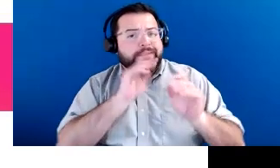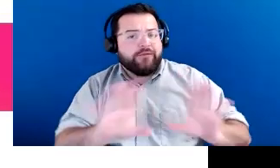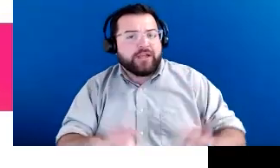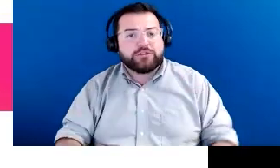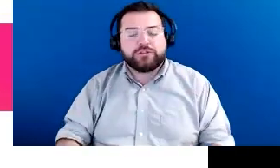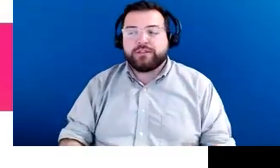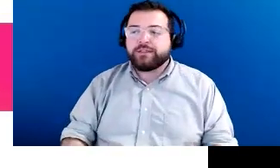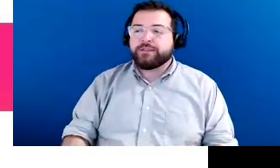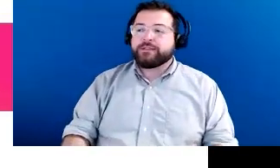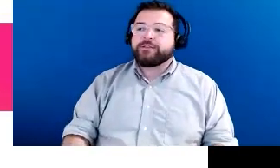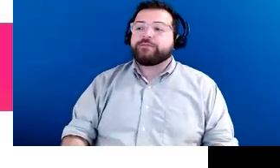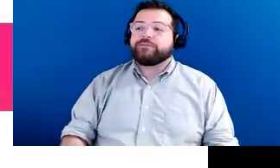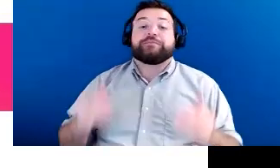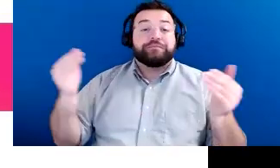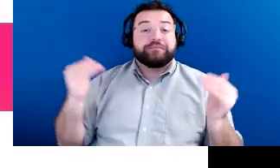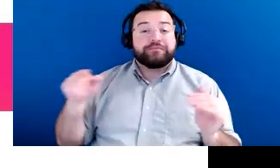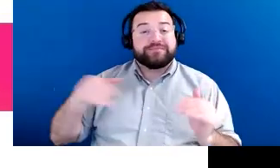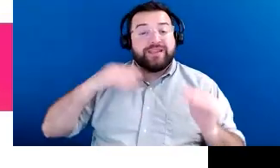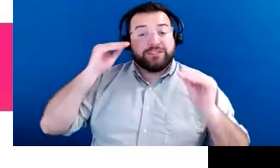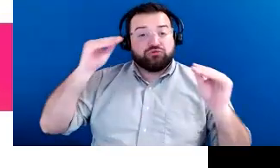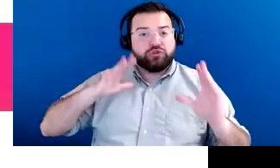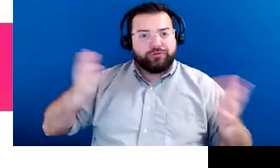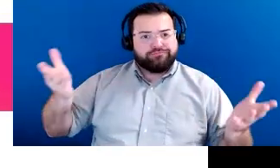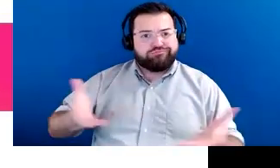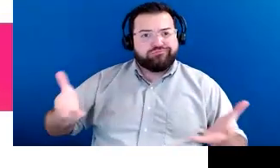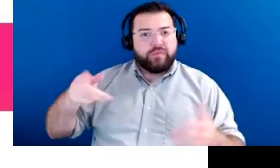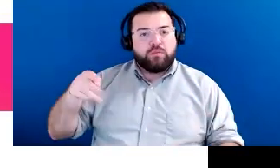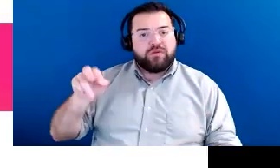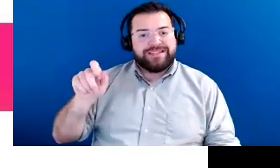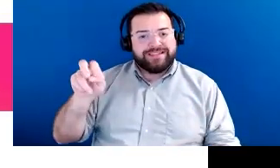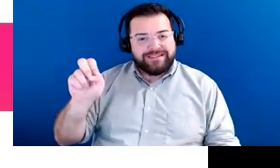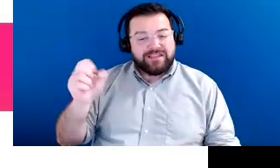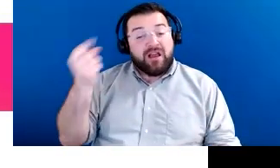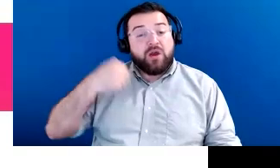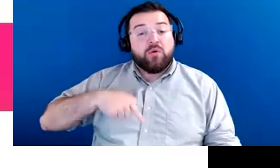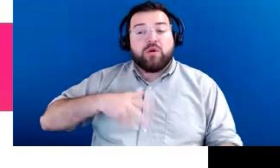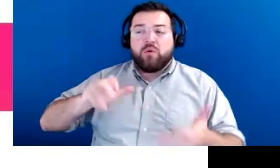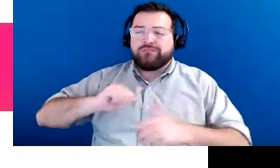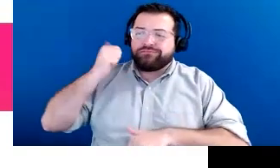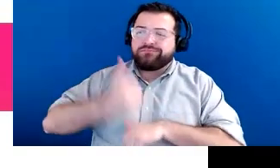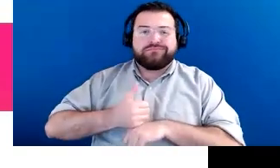Instructor presence. We want to establish a consistent and active presence early on.